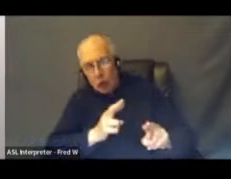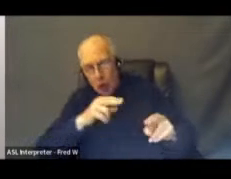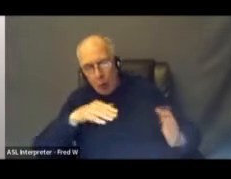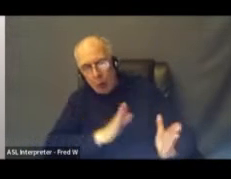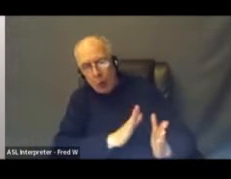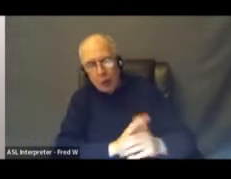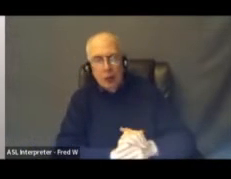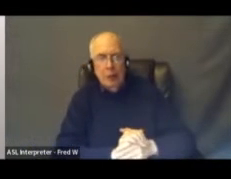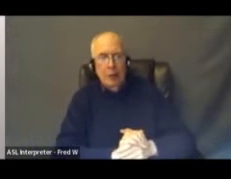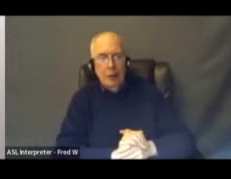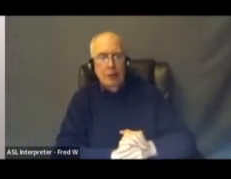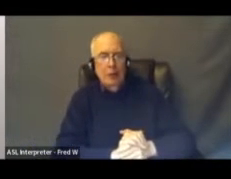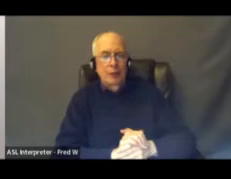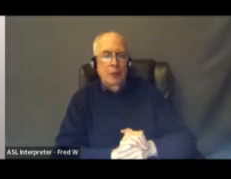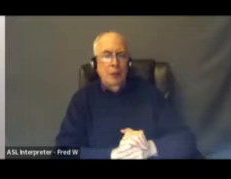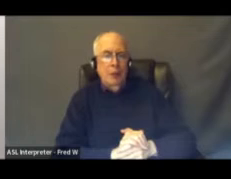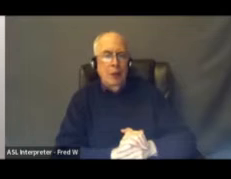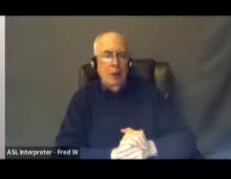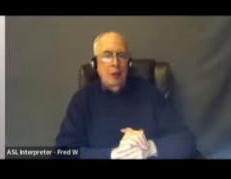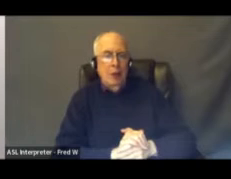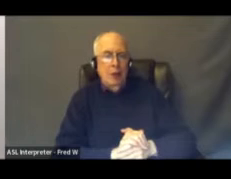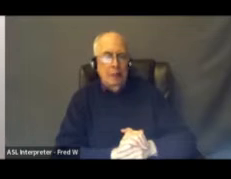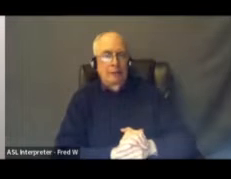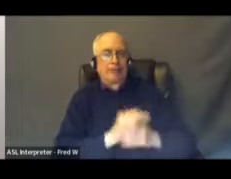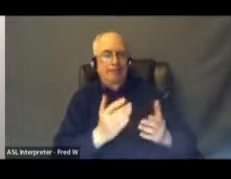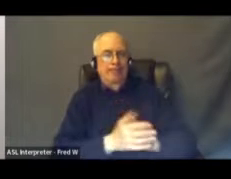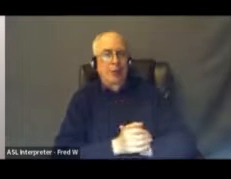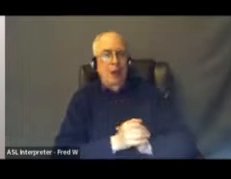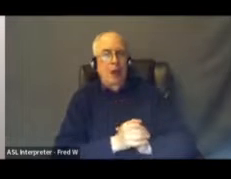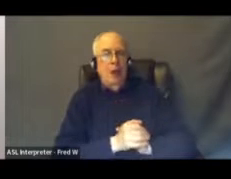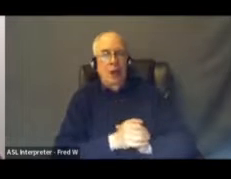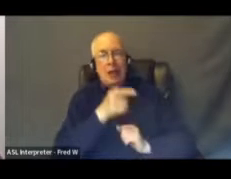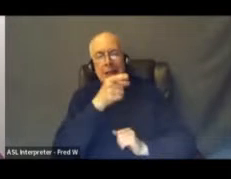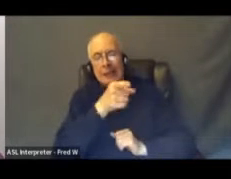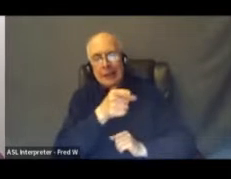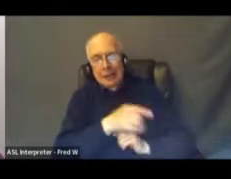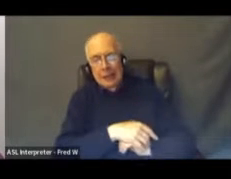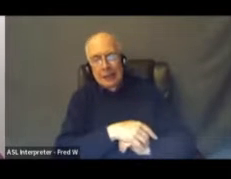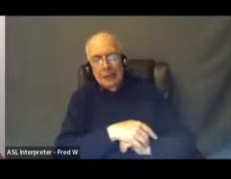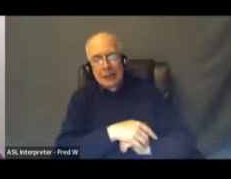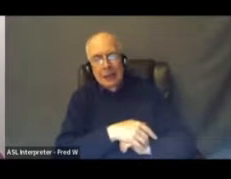Actually go ahead to the next slide. Thank you. So this is the expanded OSU